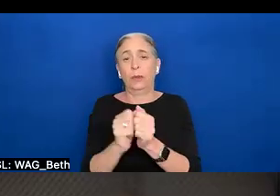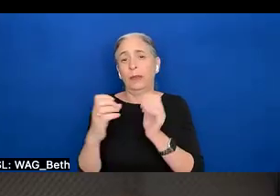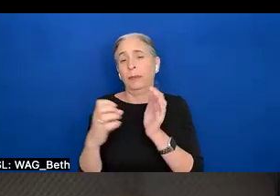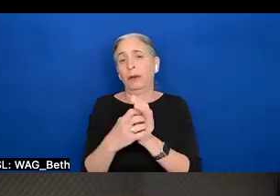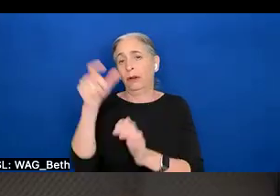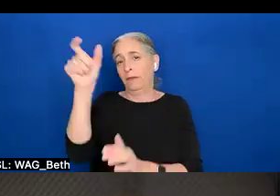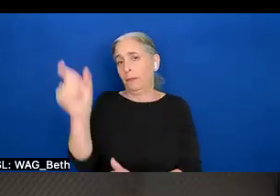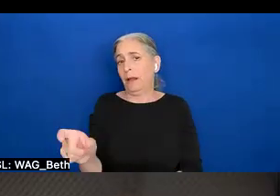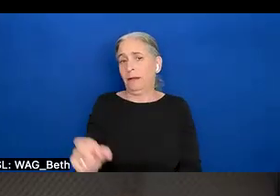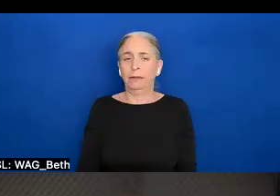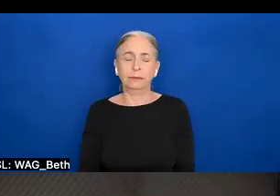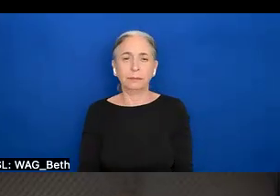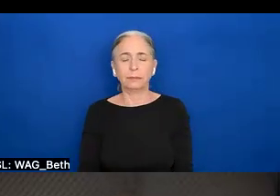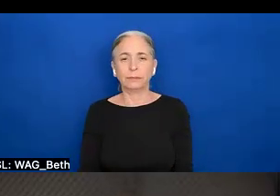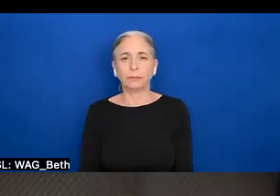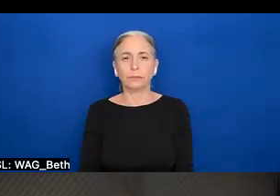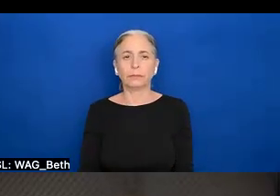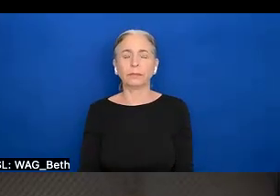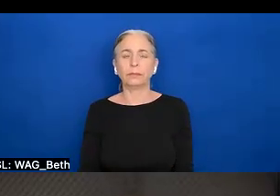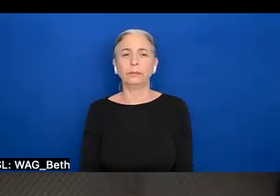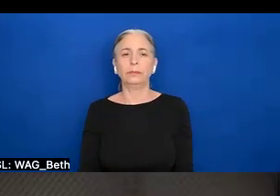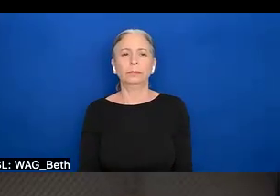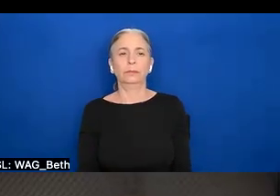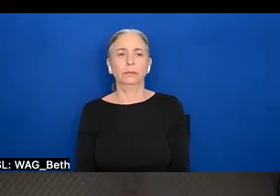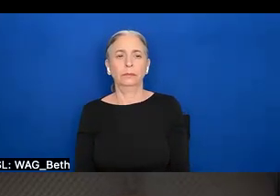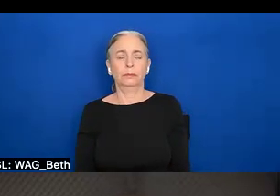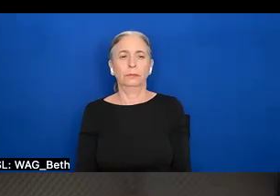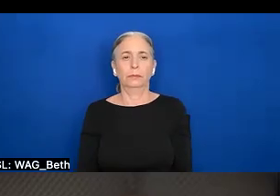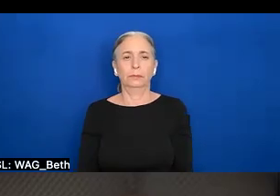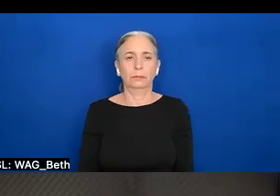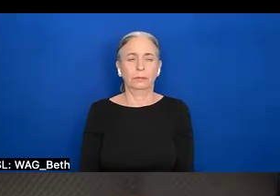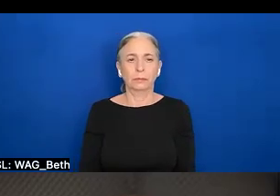the proper functionalities in the paragraph panel.